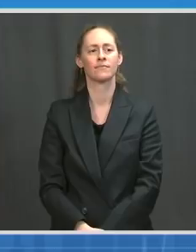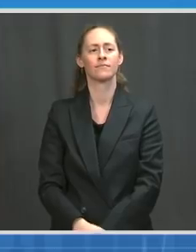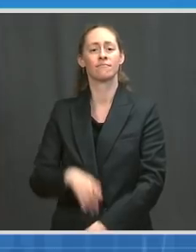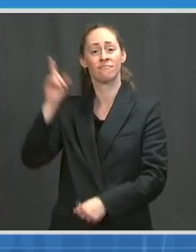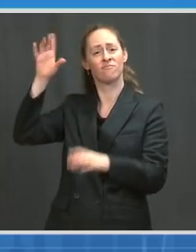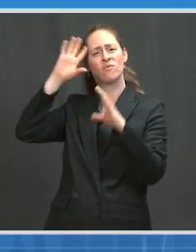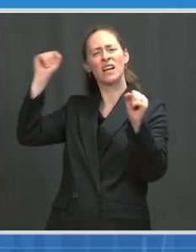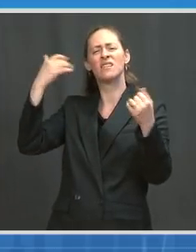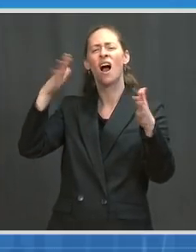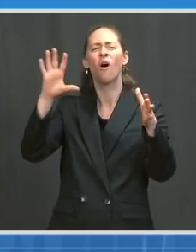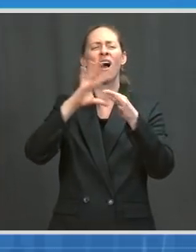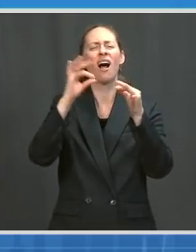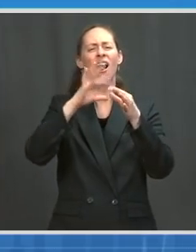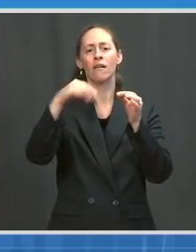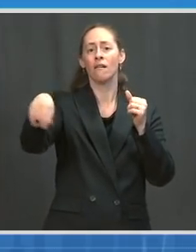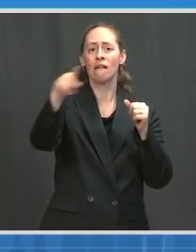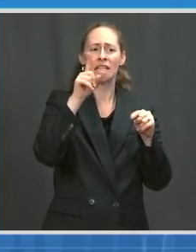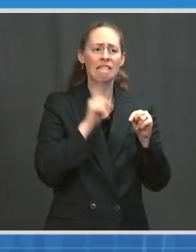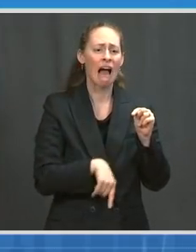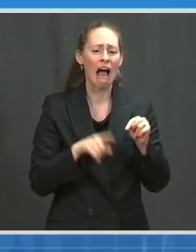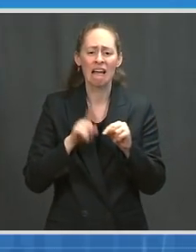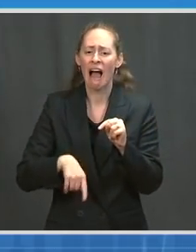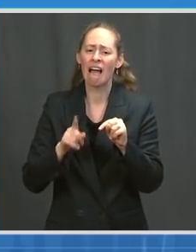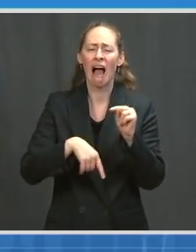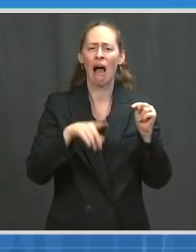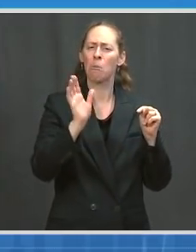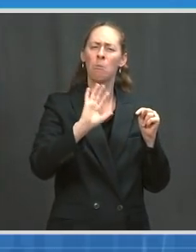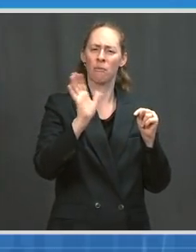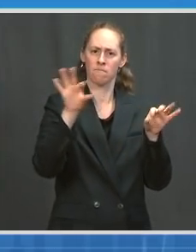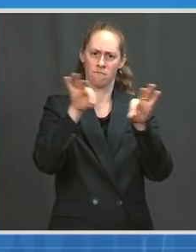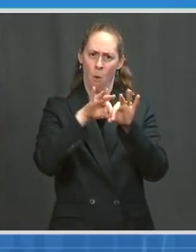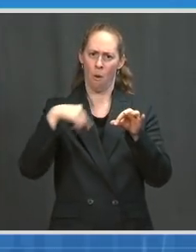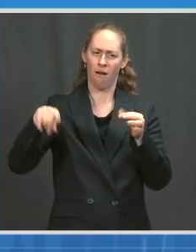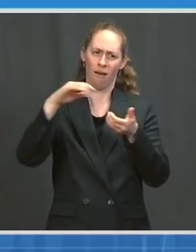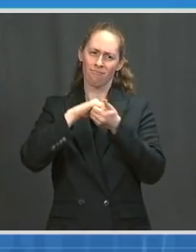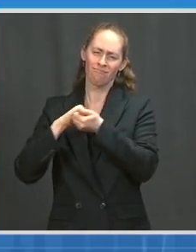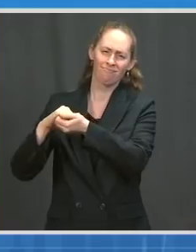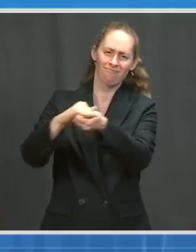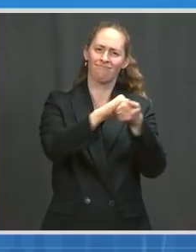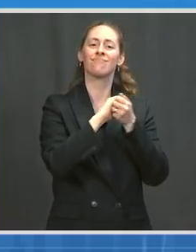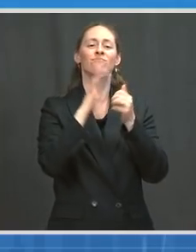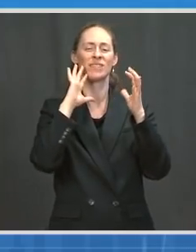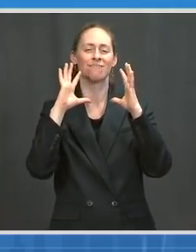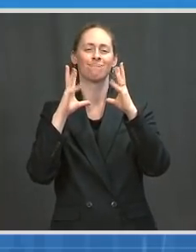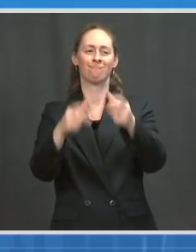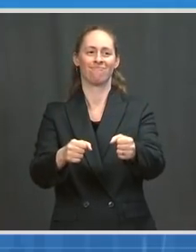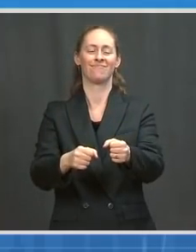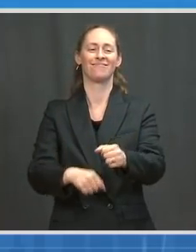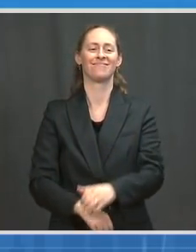if we do it together. And, with that, I'll turn it to Dr. Walensky. Dr. Walensky: Thank you, Andy. Good morning, everyone.